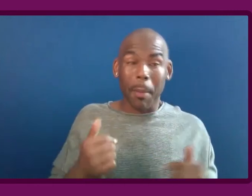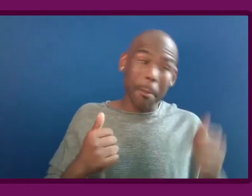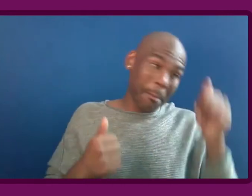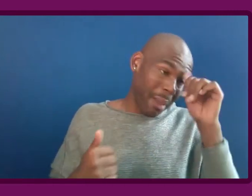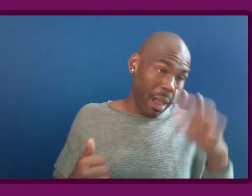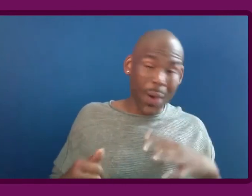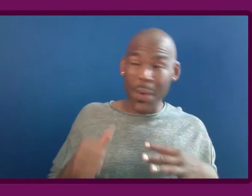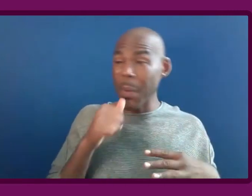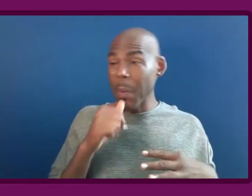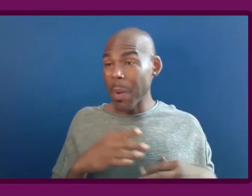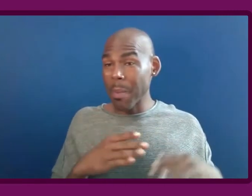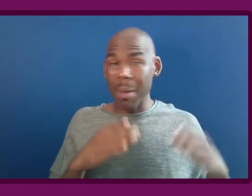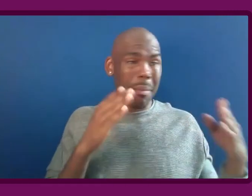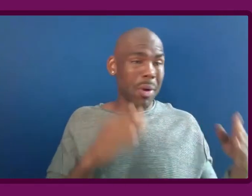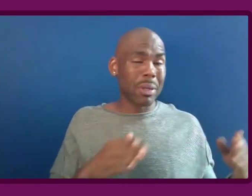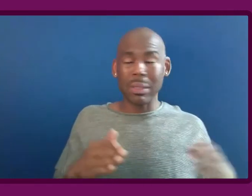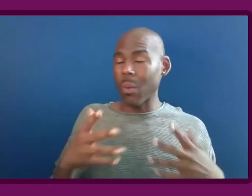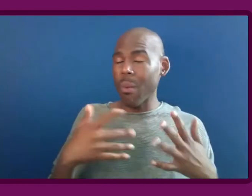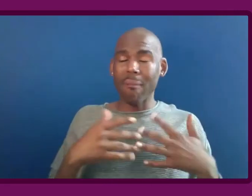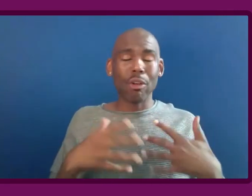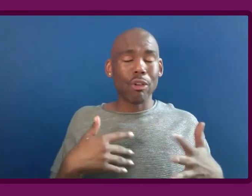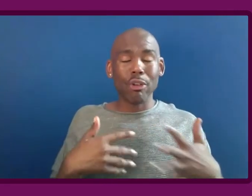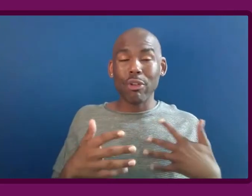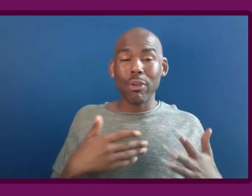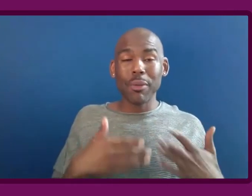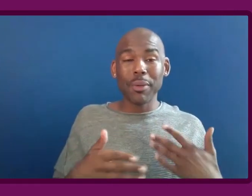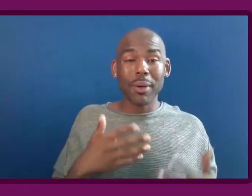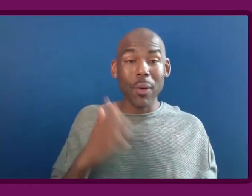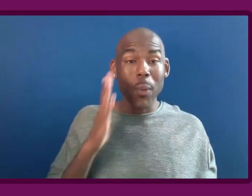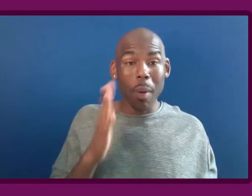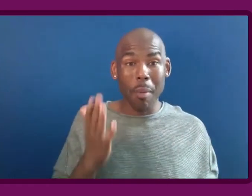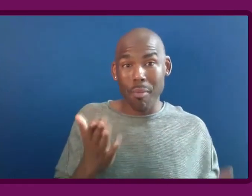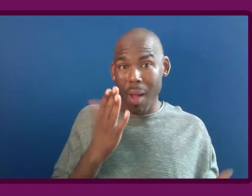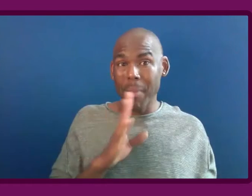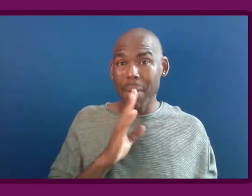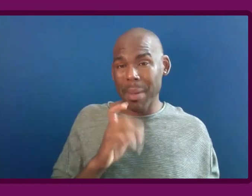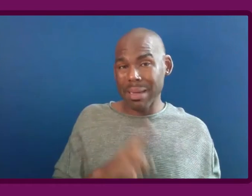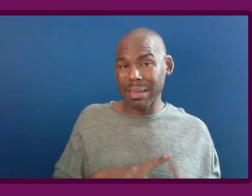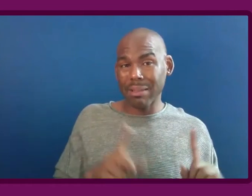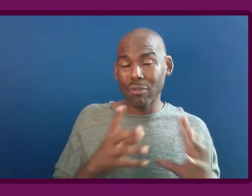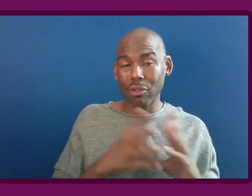If they're a man or a woman or a person or whatever, it will be probably a different story,